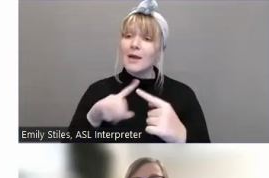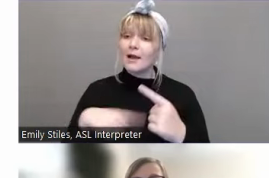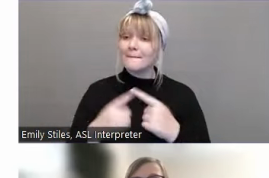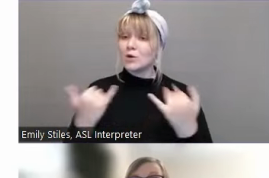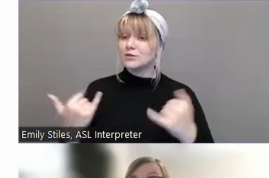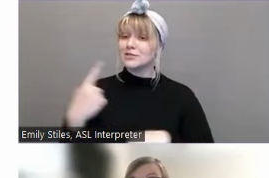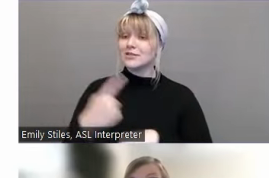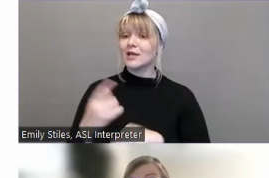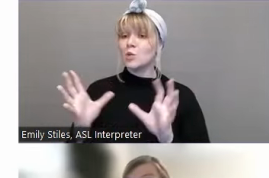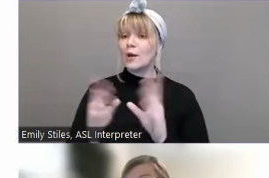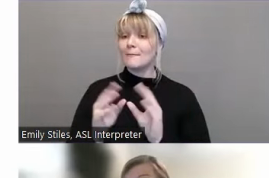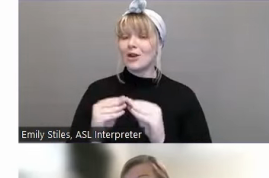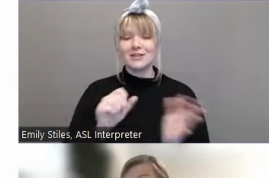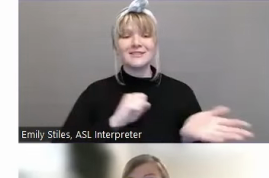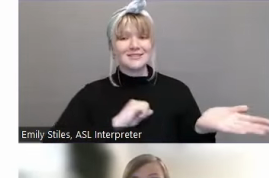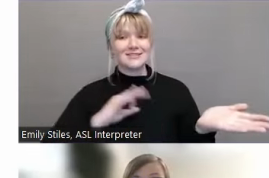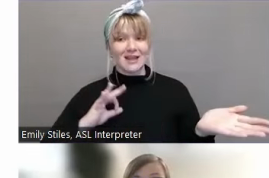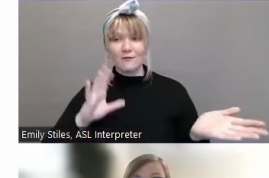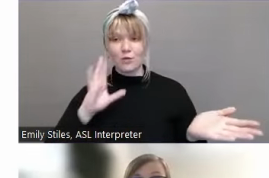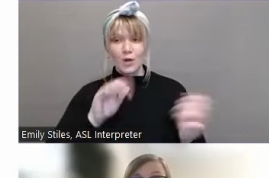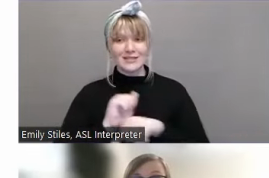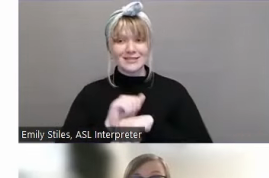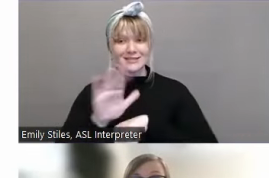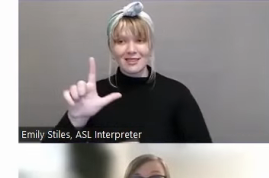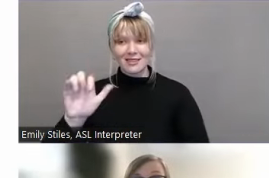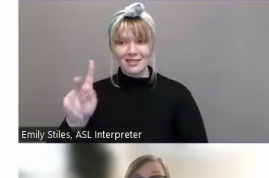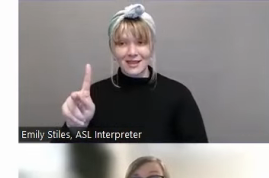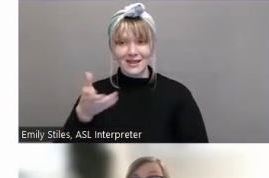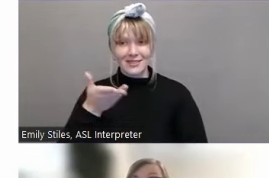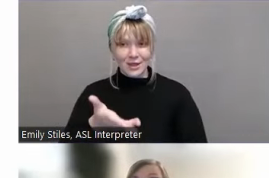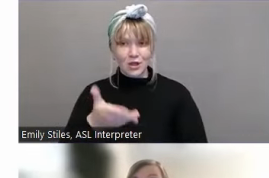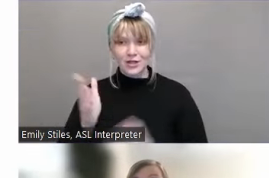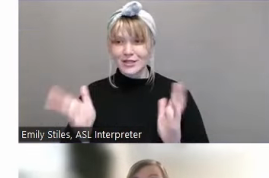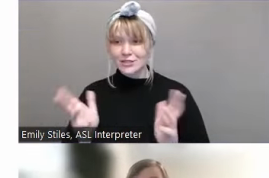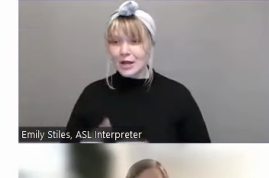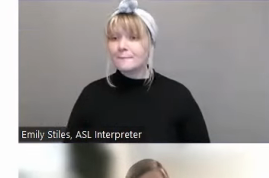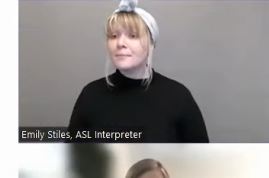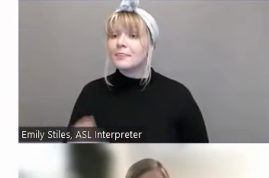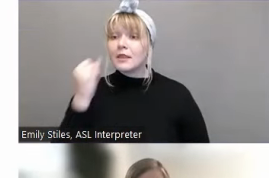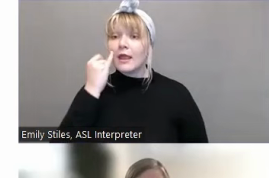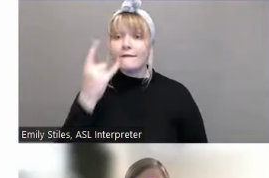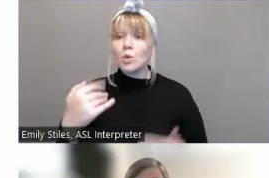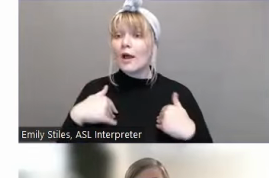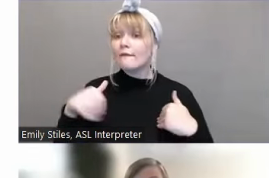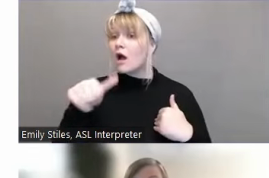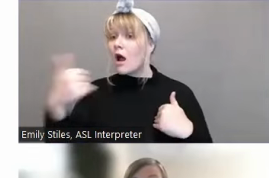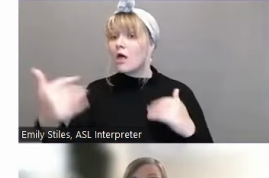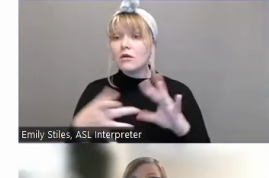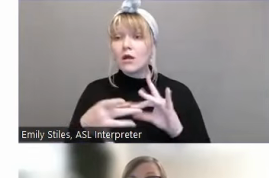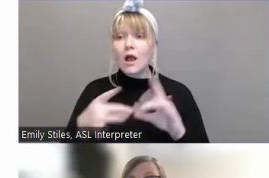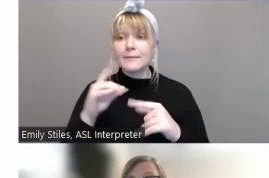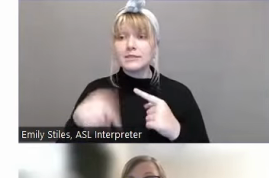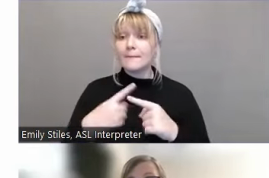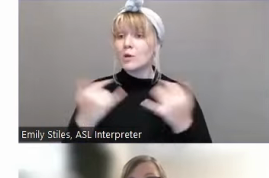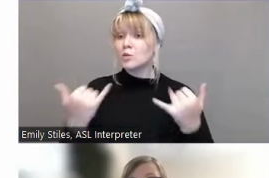Staff is also going to put the link in the chat. If you have other comments about today, you can provide them as well.